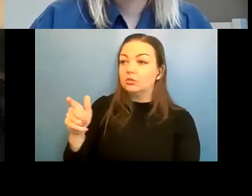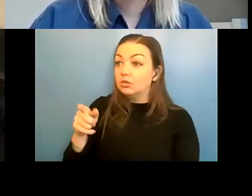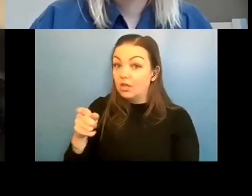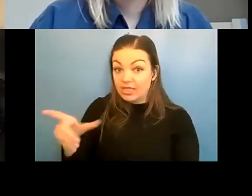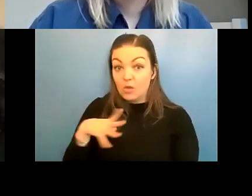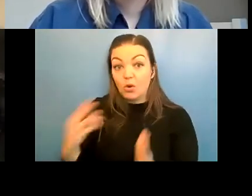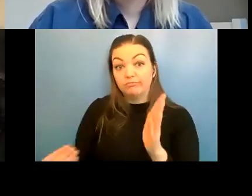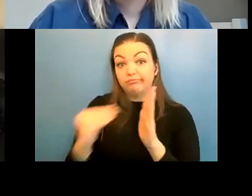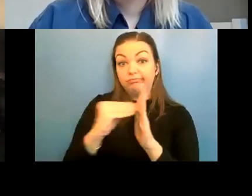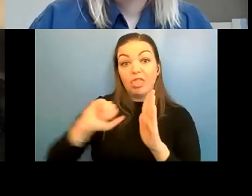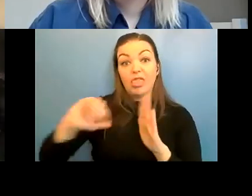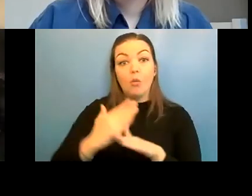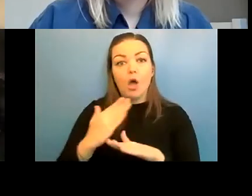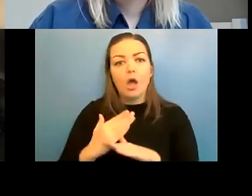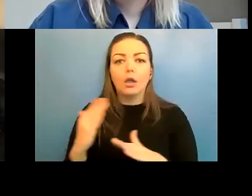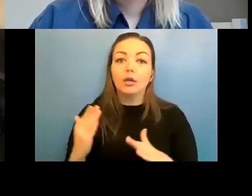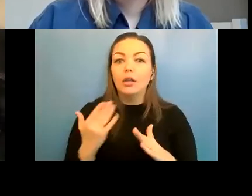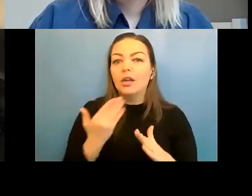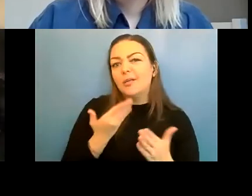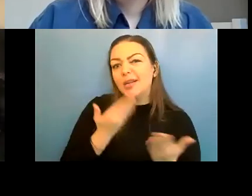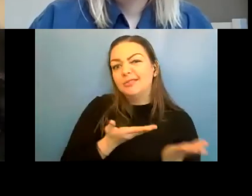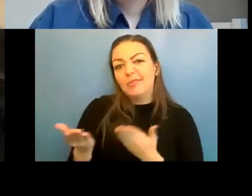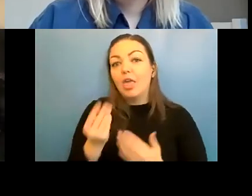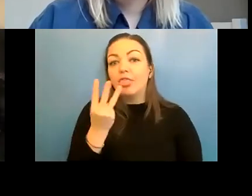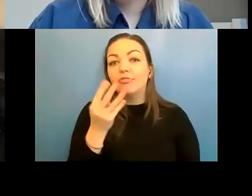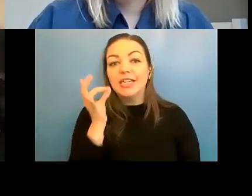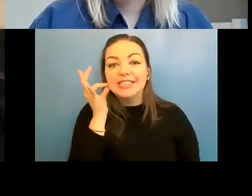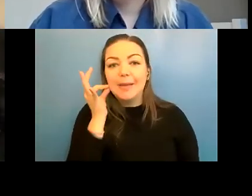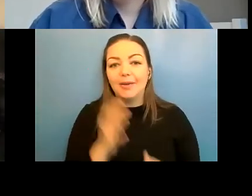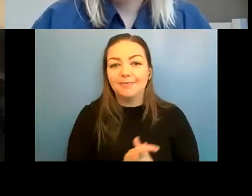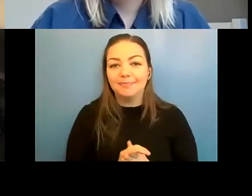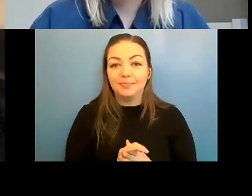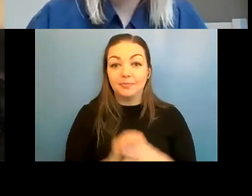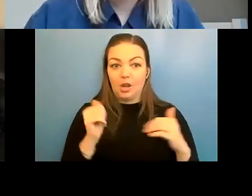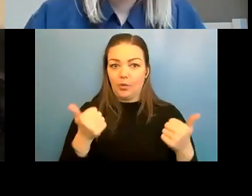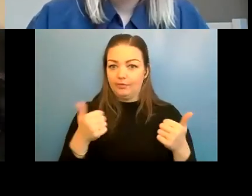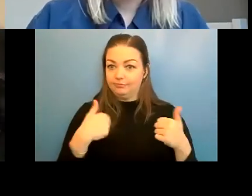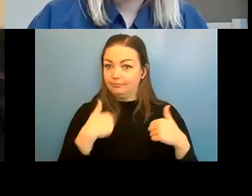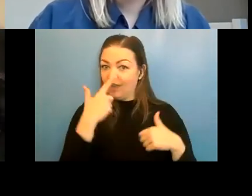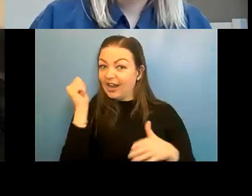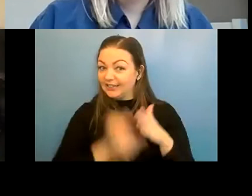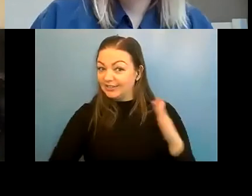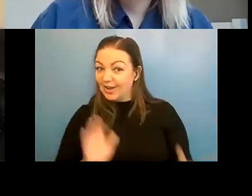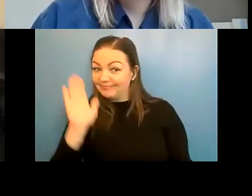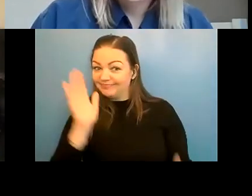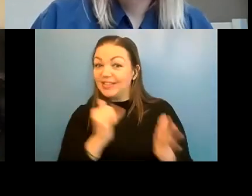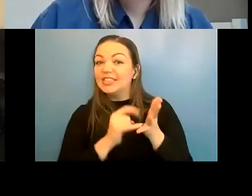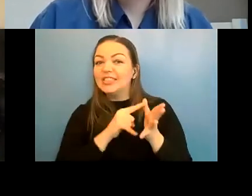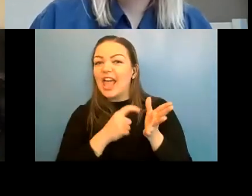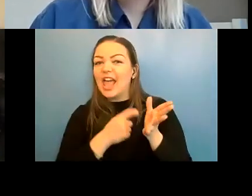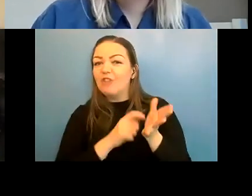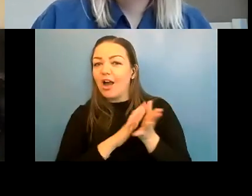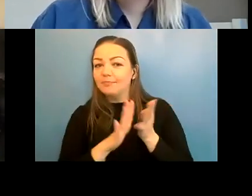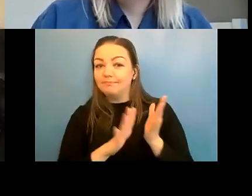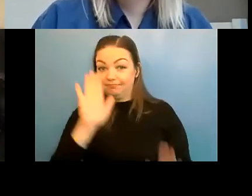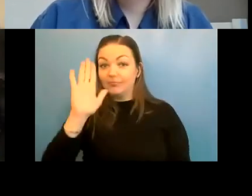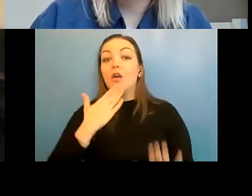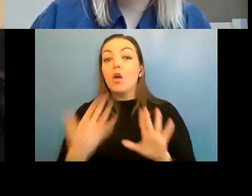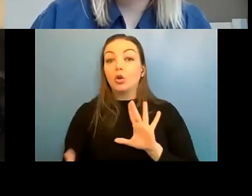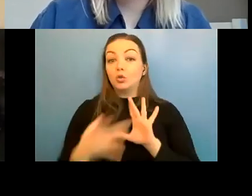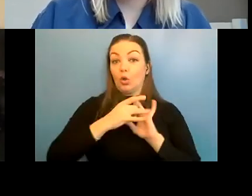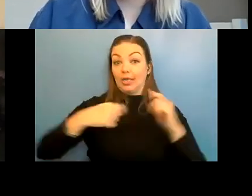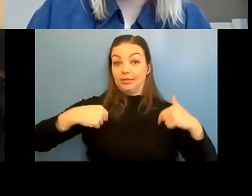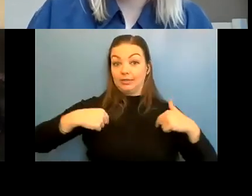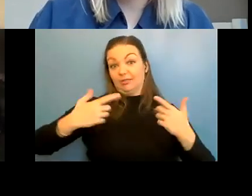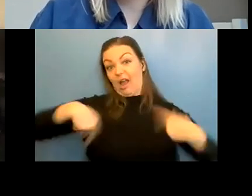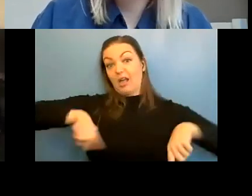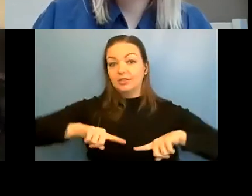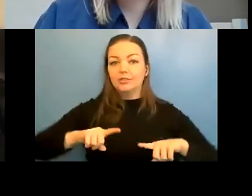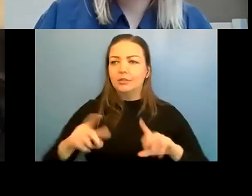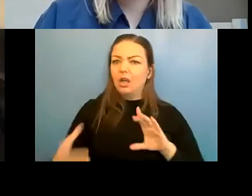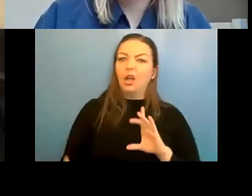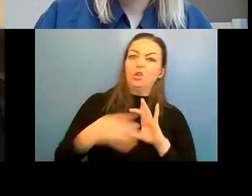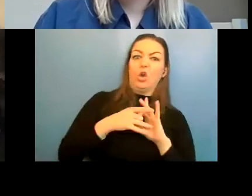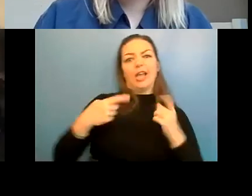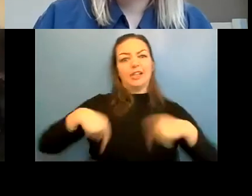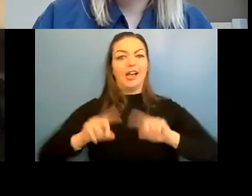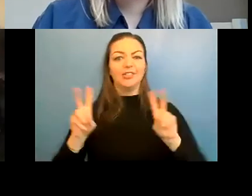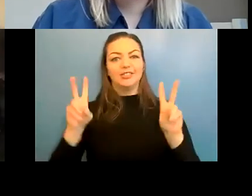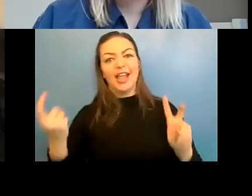Unlimited, what - you know, three tips, what should they do?